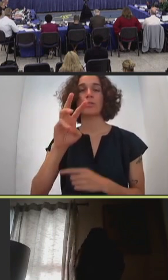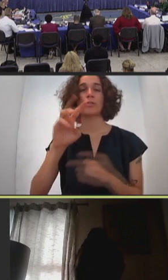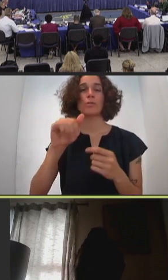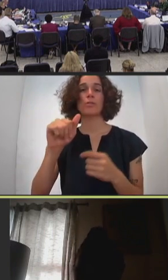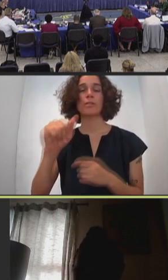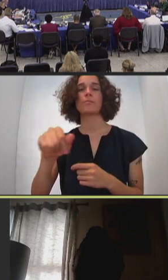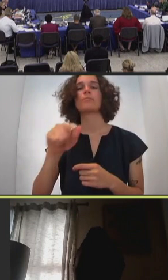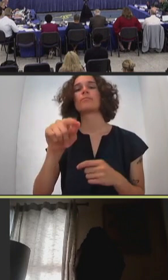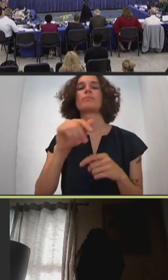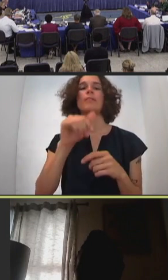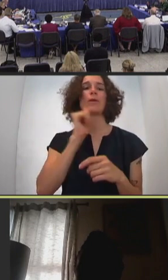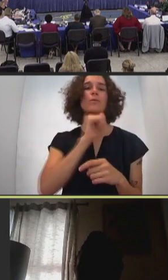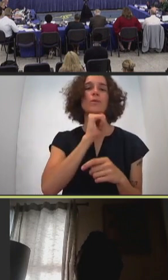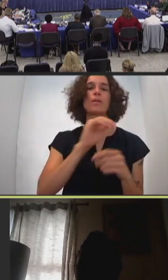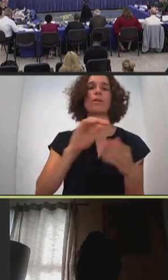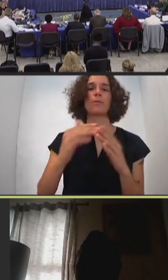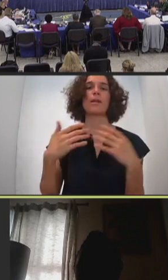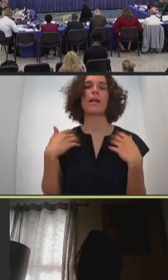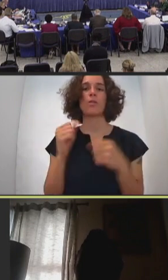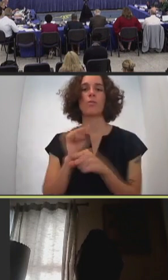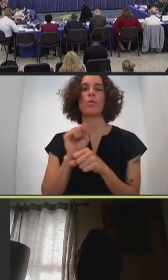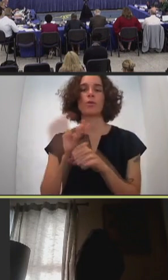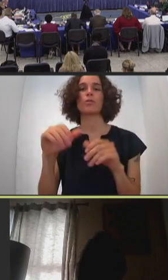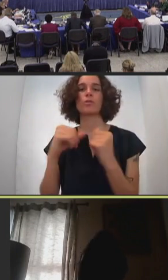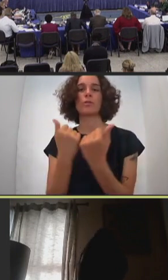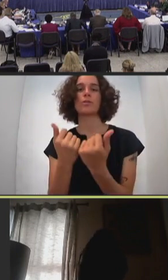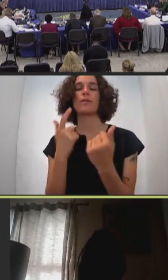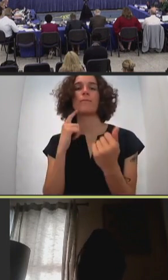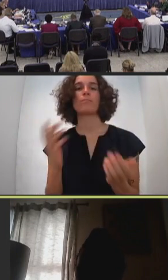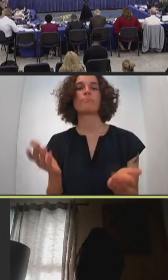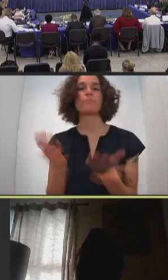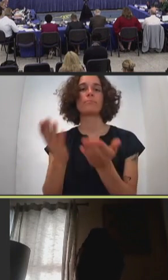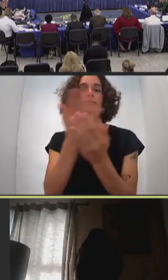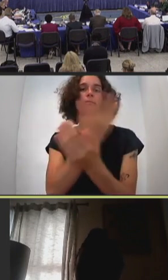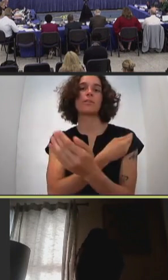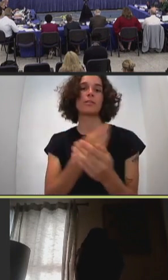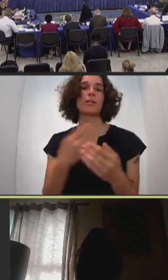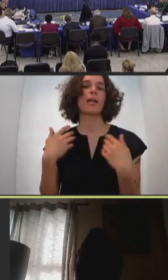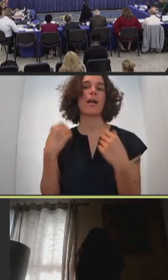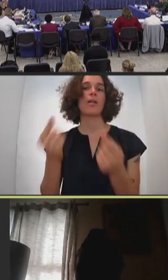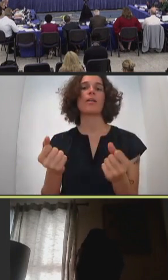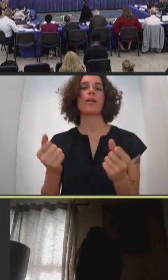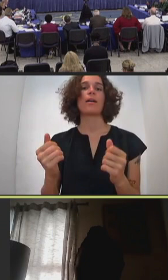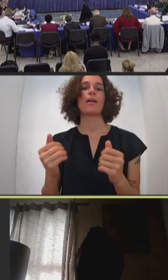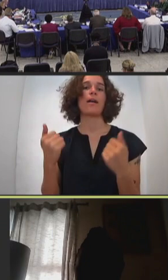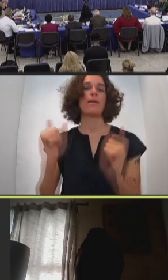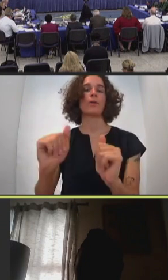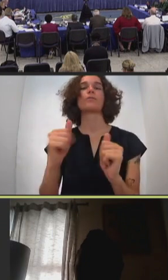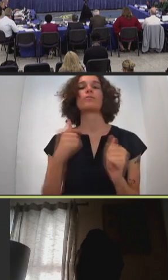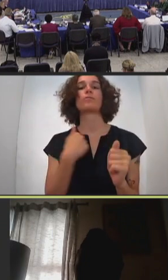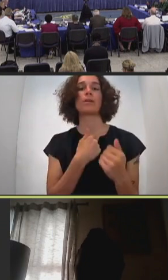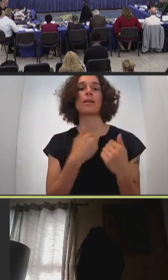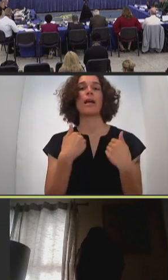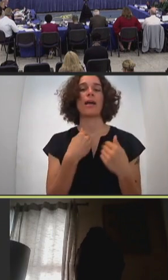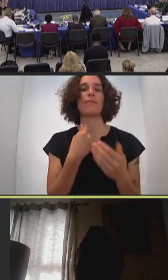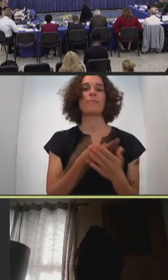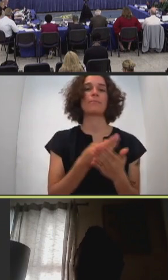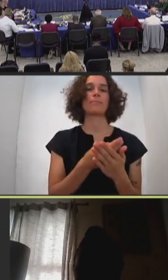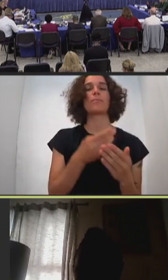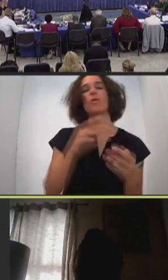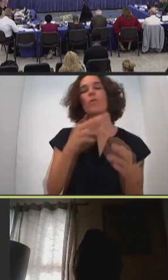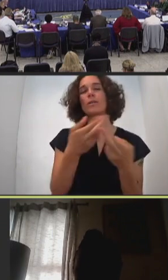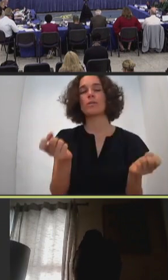promotion efforts. We get resources from CDC and other partners to be able to do that.